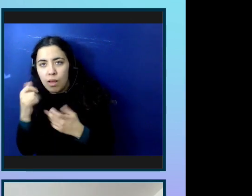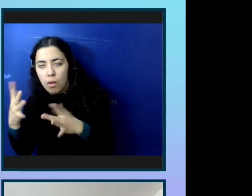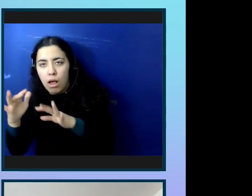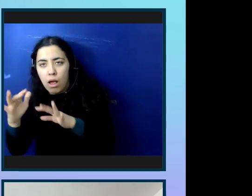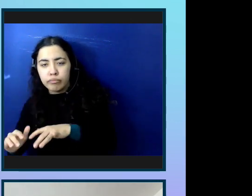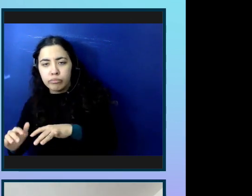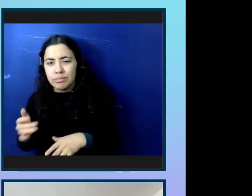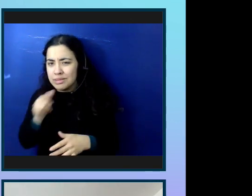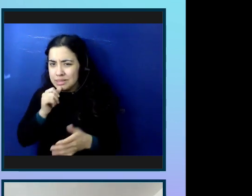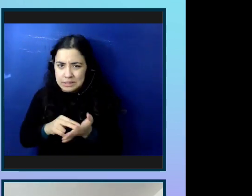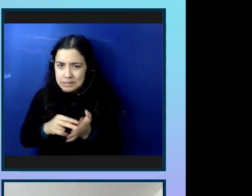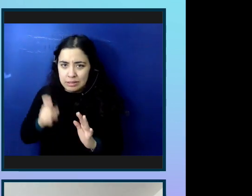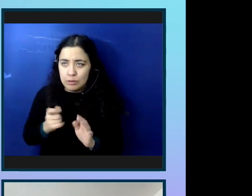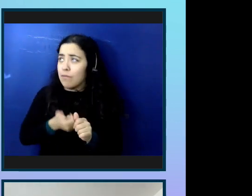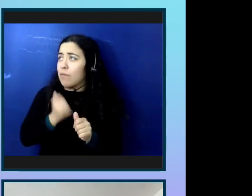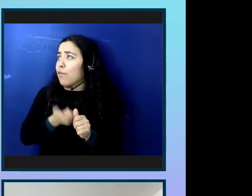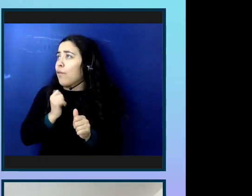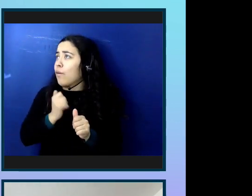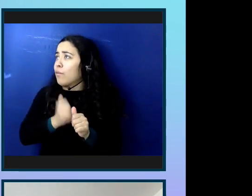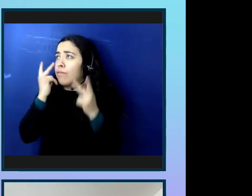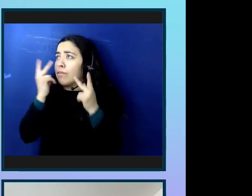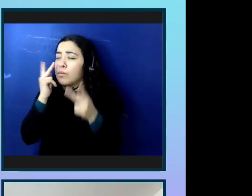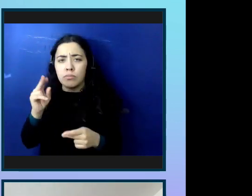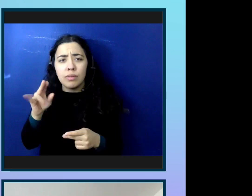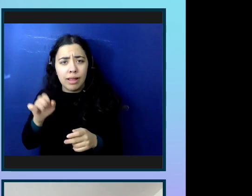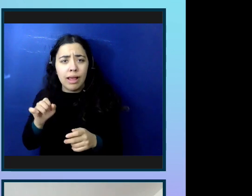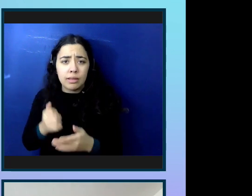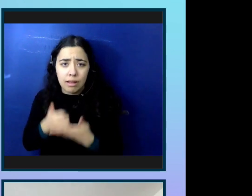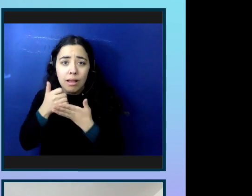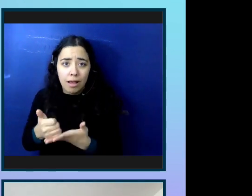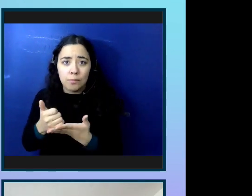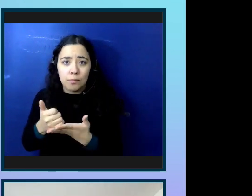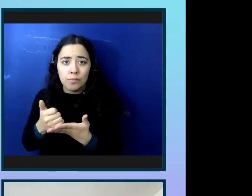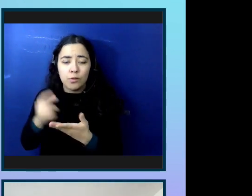that you need to stay away from them, they can actually be a really helpful tool for reducing cognitive load for people.